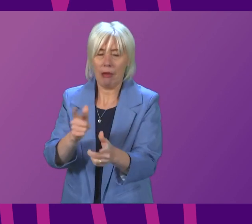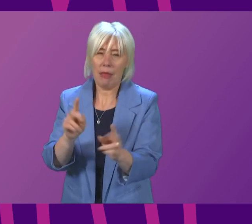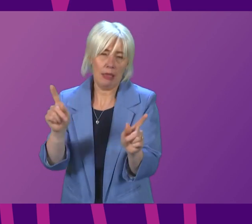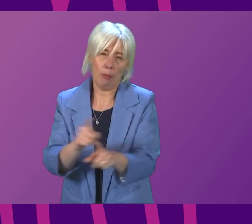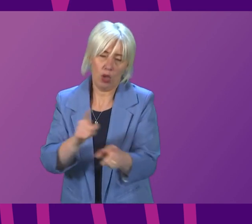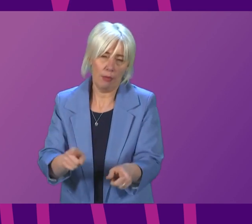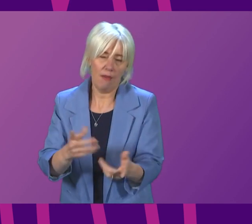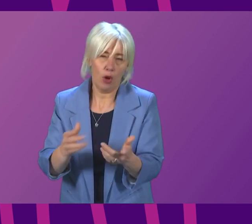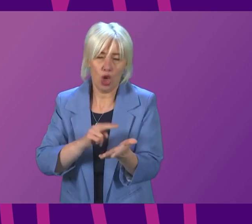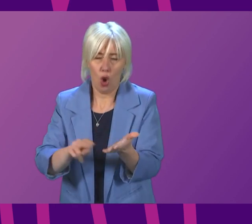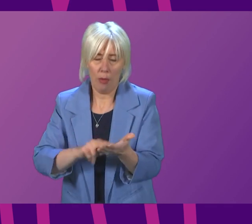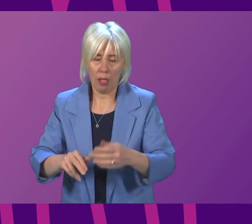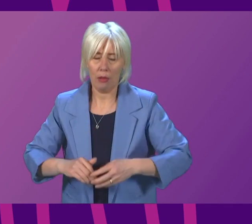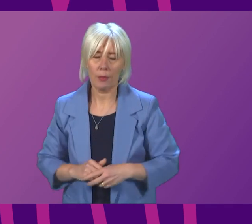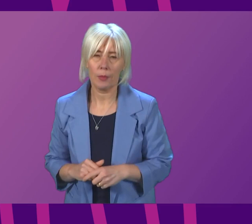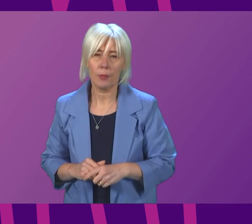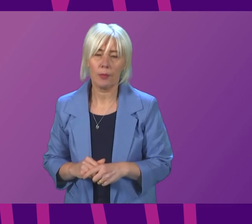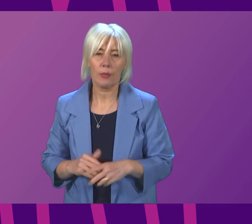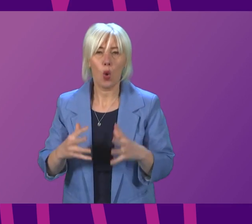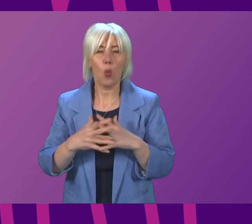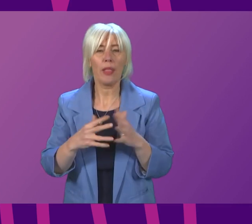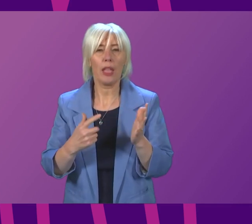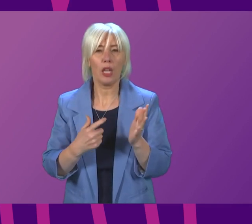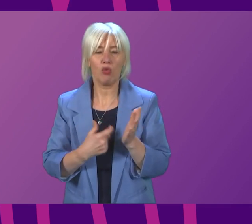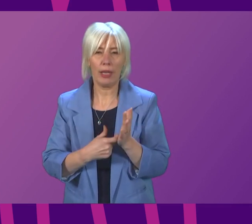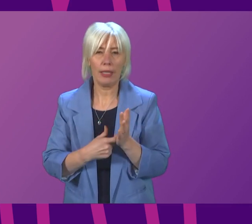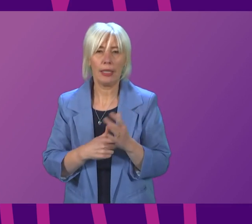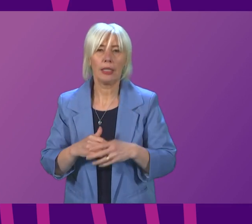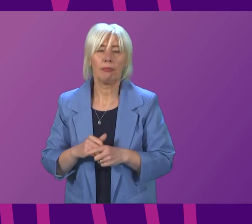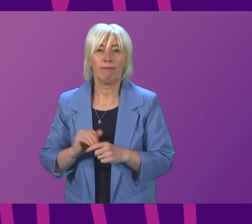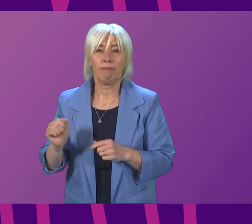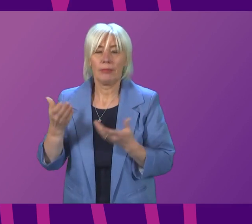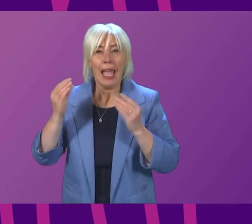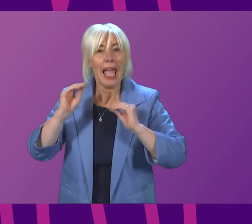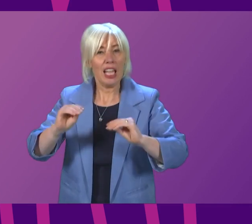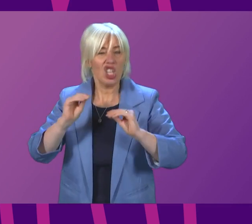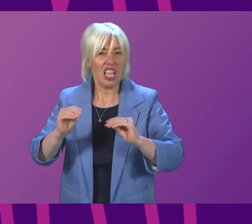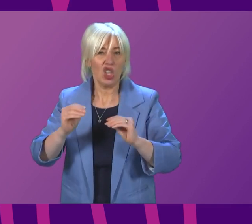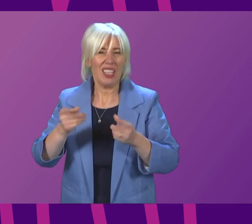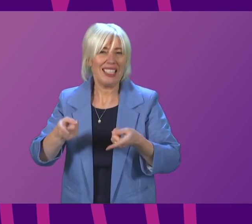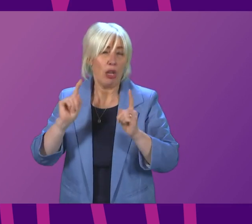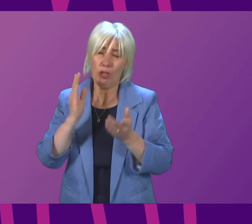To be frank, the Cabinet Secretary for Education and Skills has made a right mess of this.